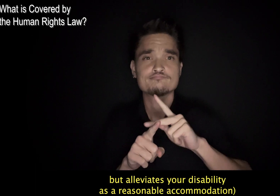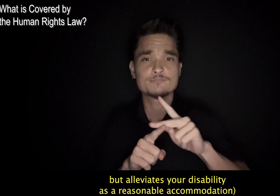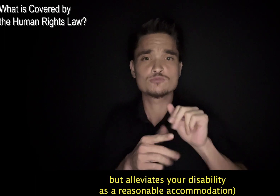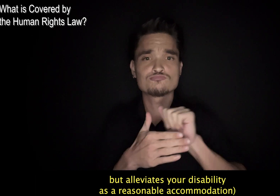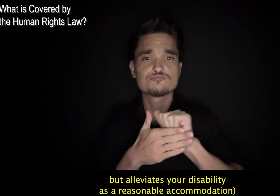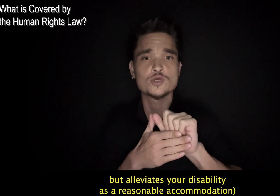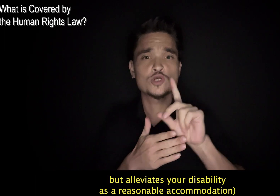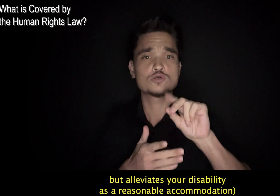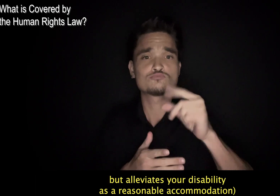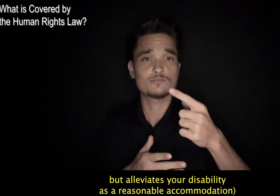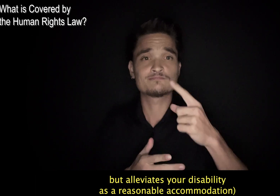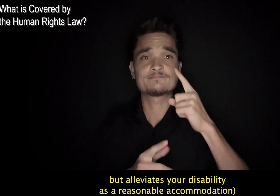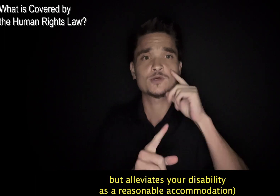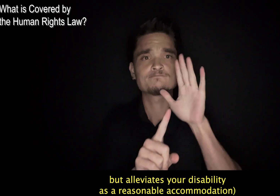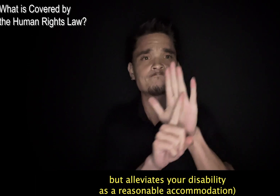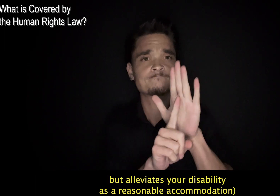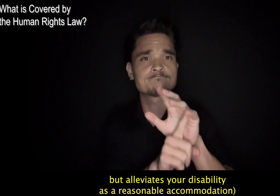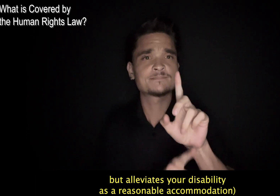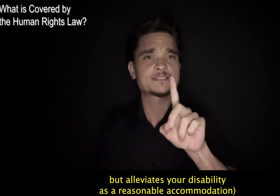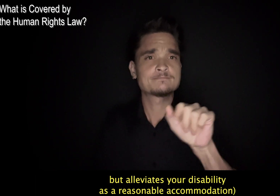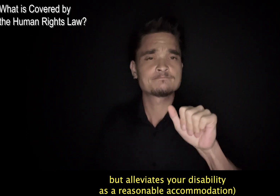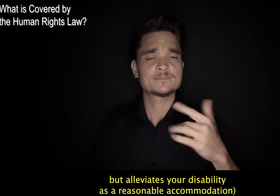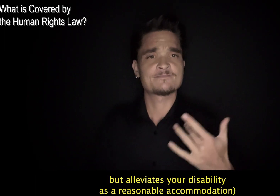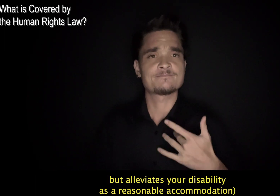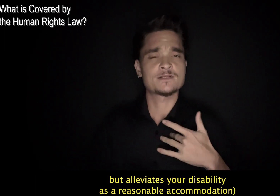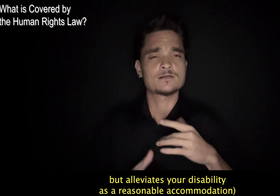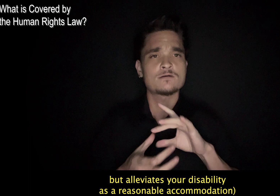but alleviates your disability as a reasonable accommodation)